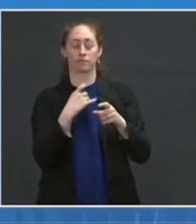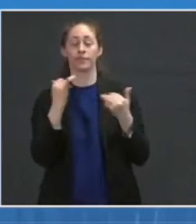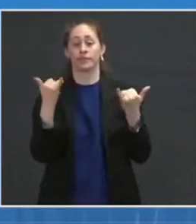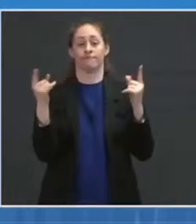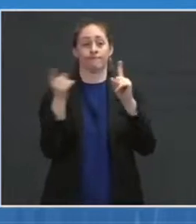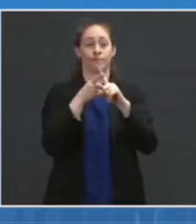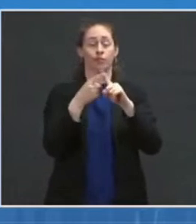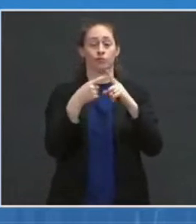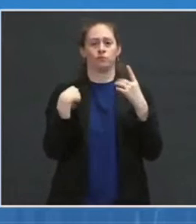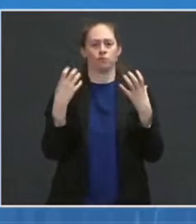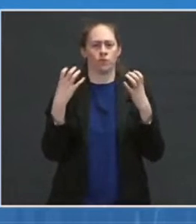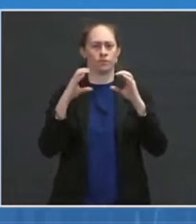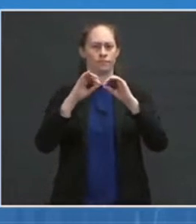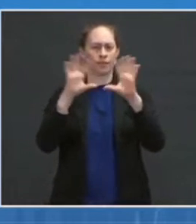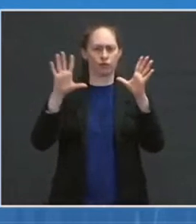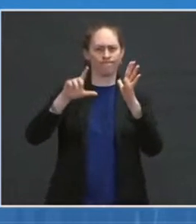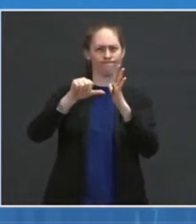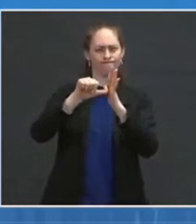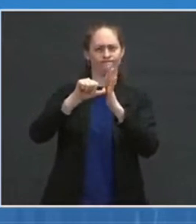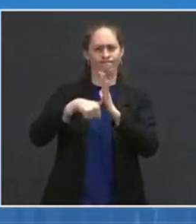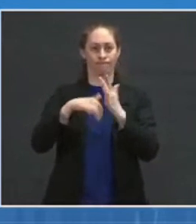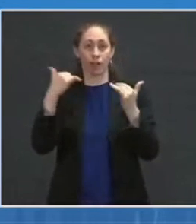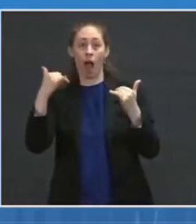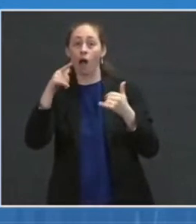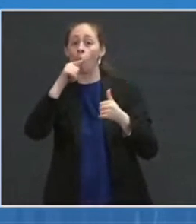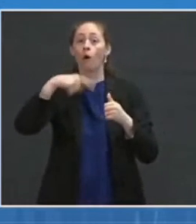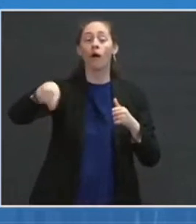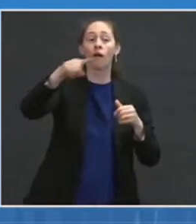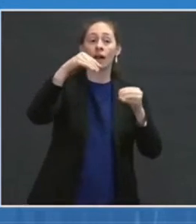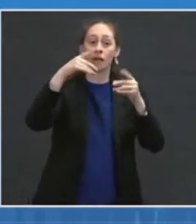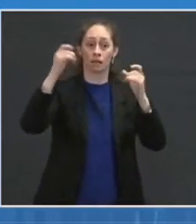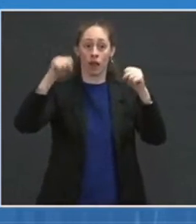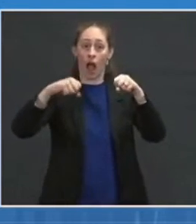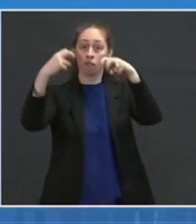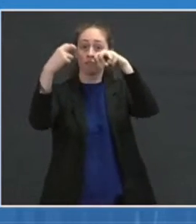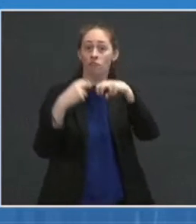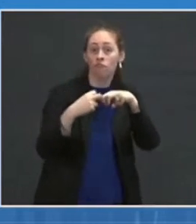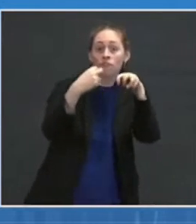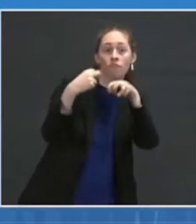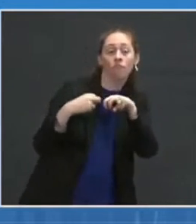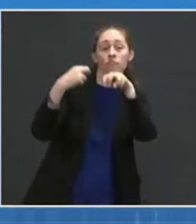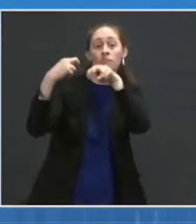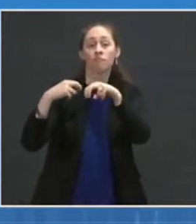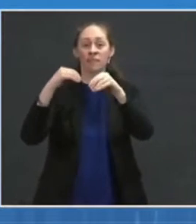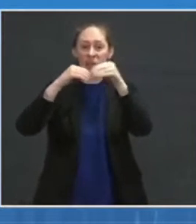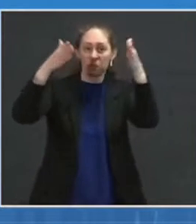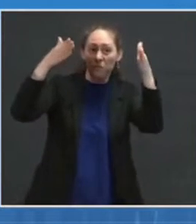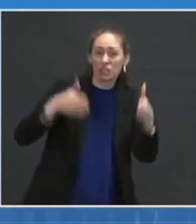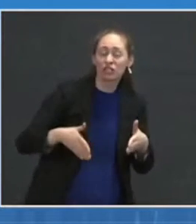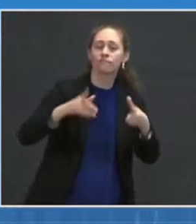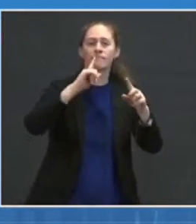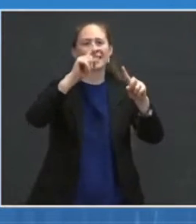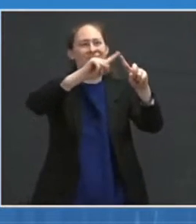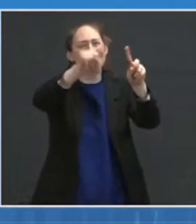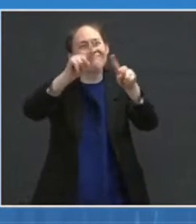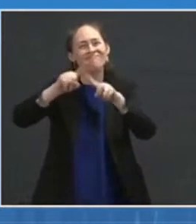YOU, THANK YOU FOR THE QUESTION. THE FIRST THING I WANT TO CONVEY IS THERE ARE OPPORTUNITIES FOR IN PERSON